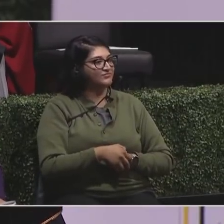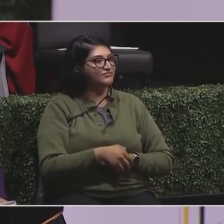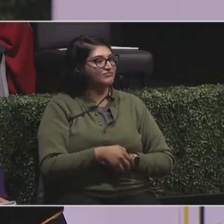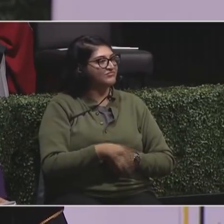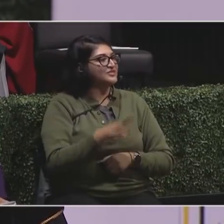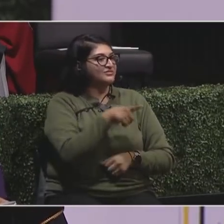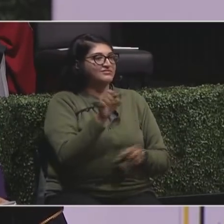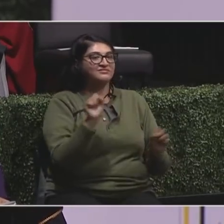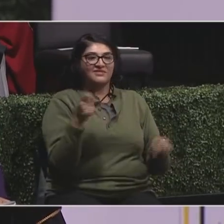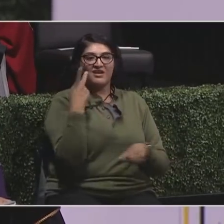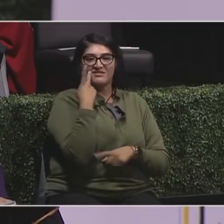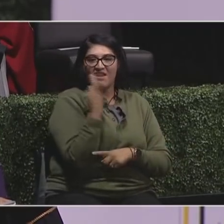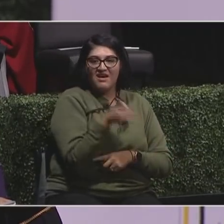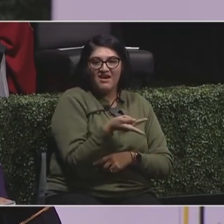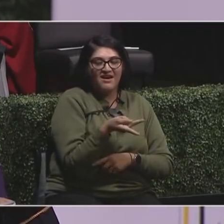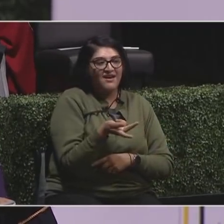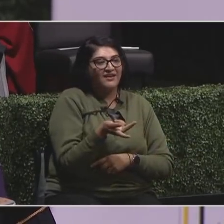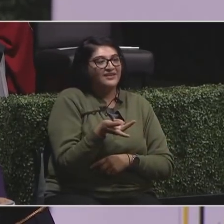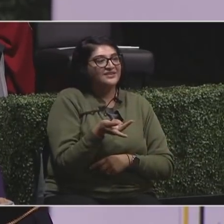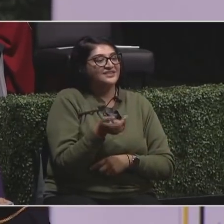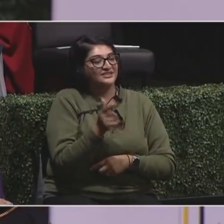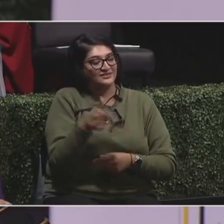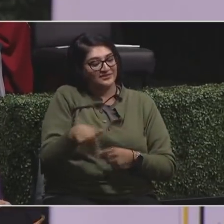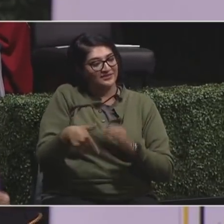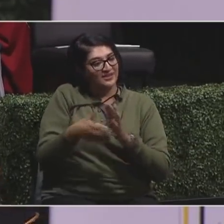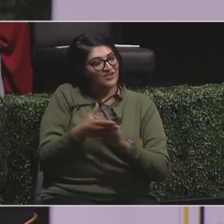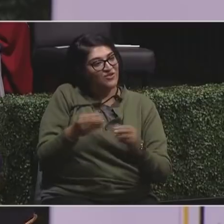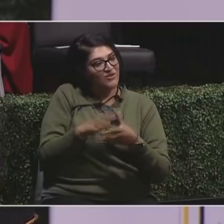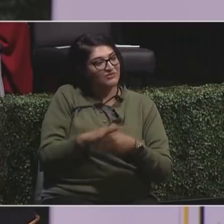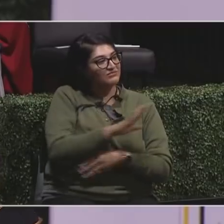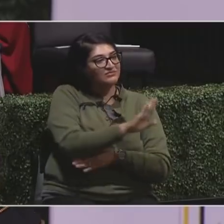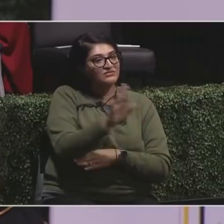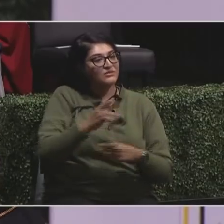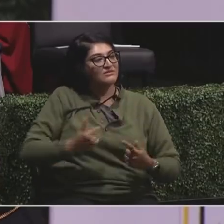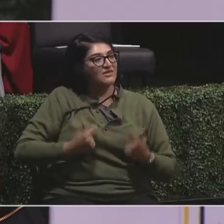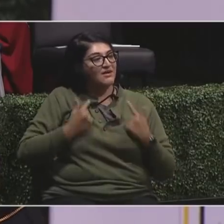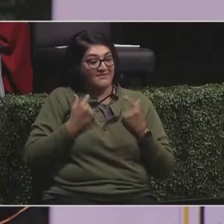SUPPORT, THE MANY WAYS IN WHICH YOU HELPED TO MAKE THIS DAY POSSIBLE FOR OUR GRADUATES.